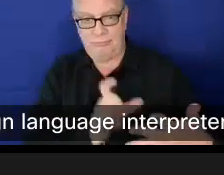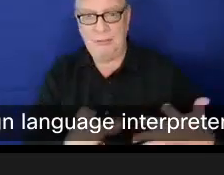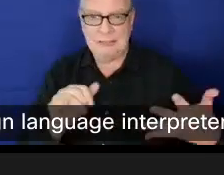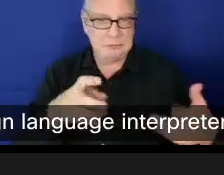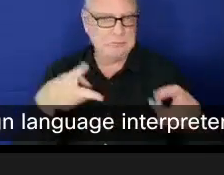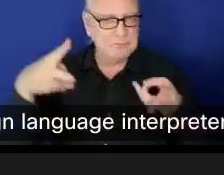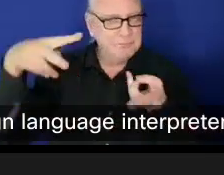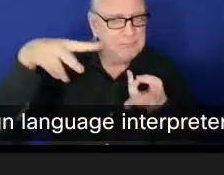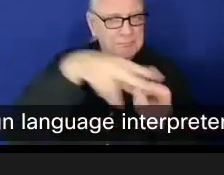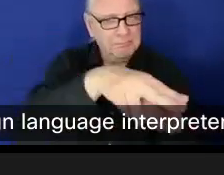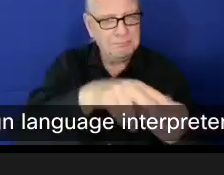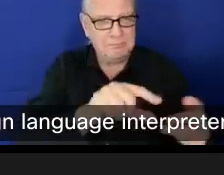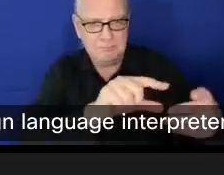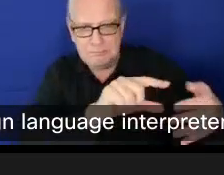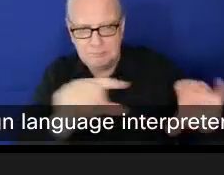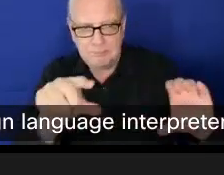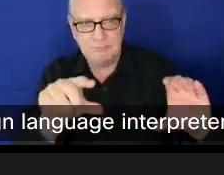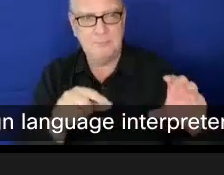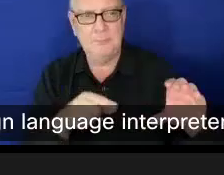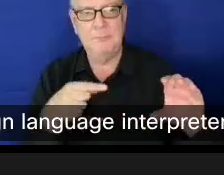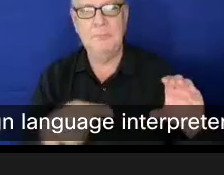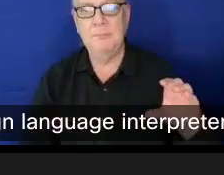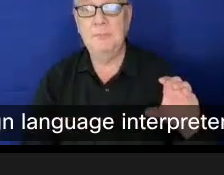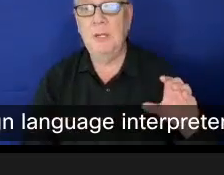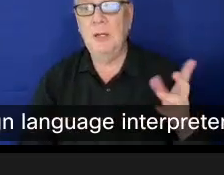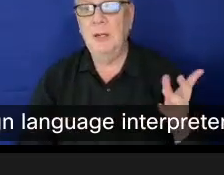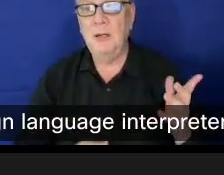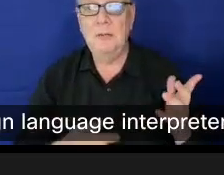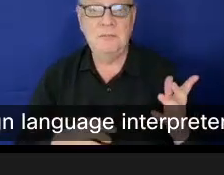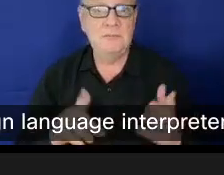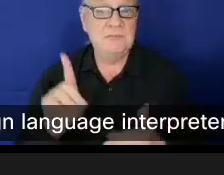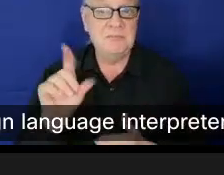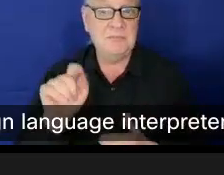wanted you to look at here is just some of the data about the